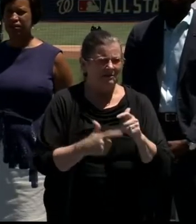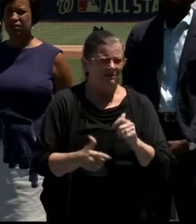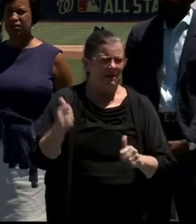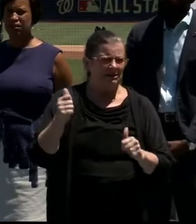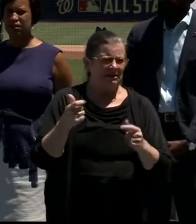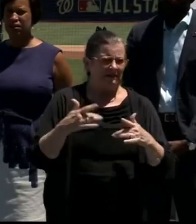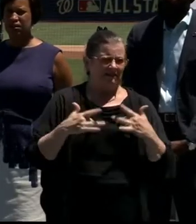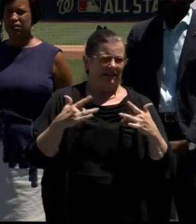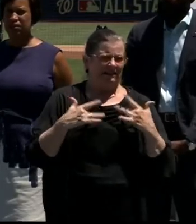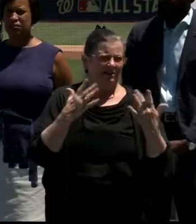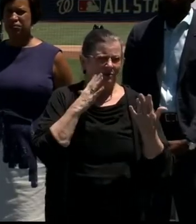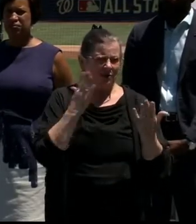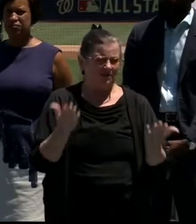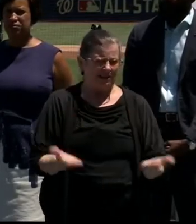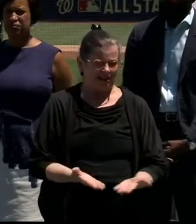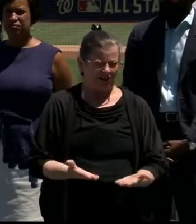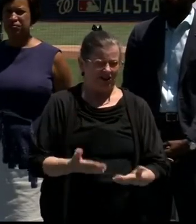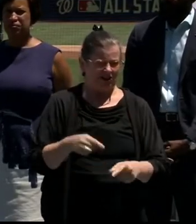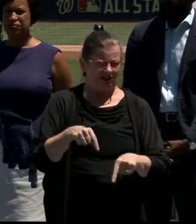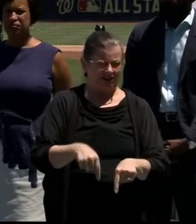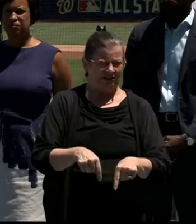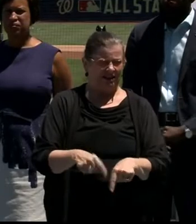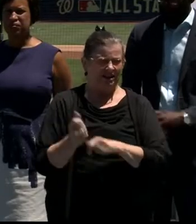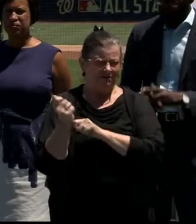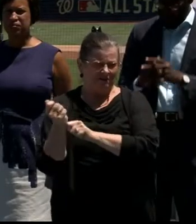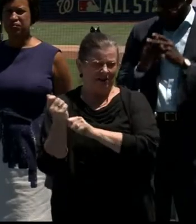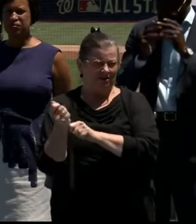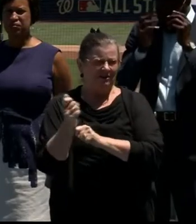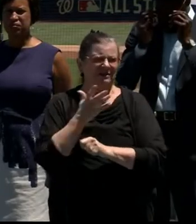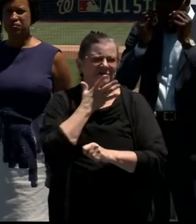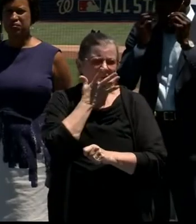BEGINNING ON FRIDAY, JULY 13TH, WITH THE INAUGURAL ARMED